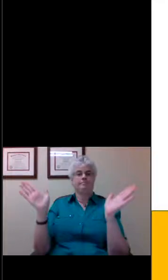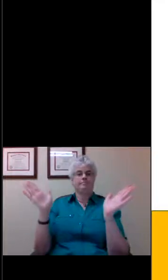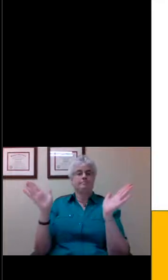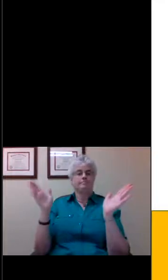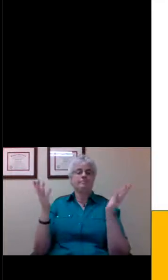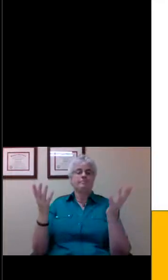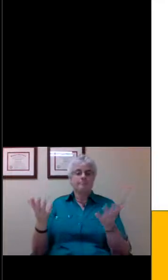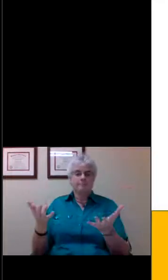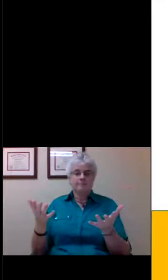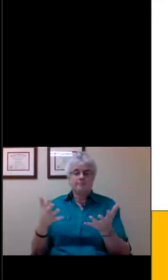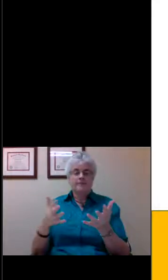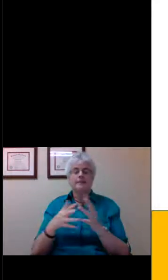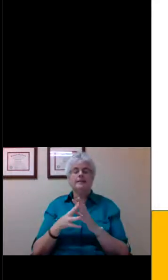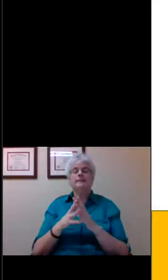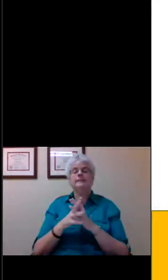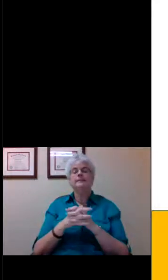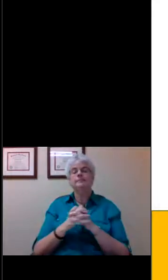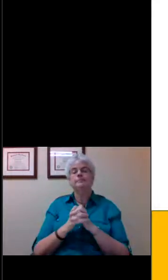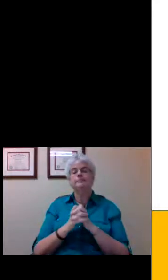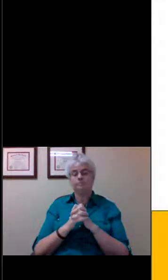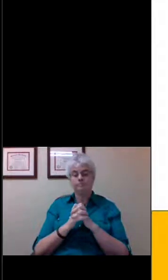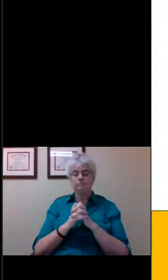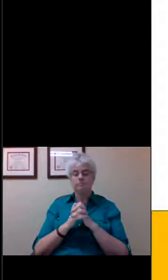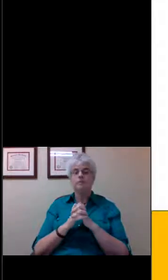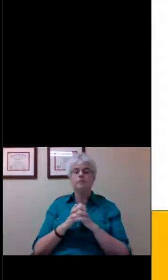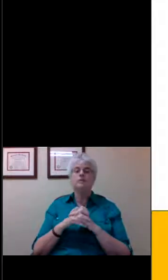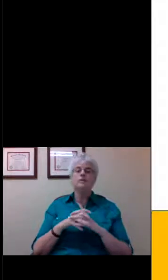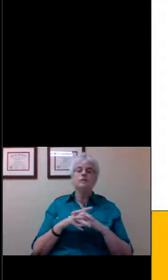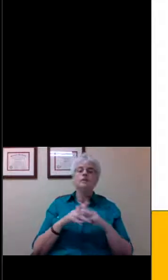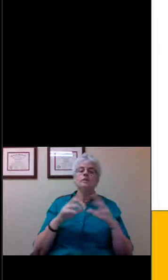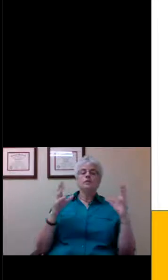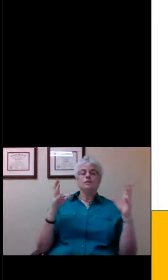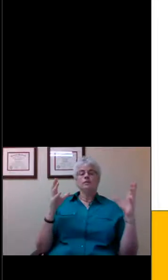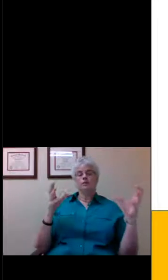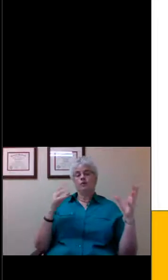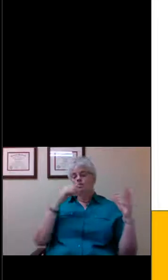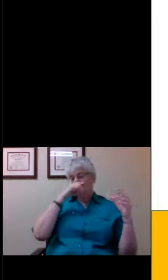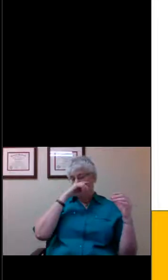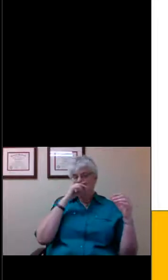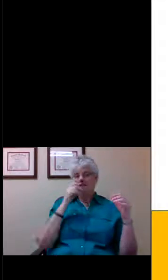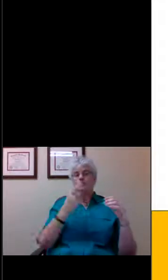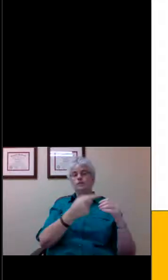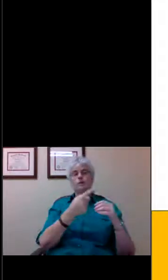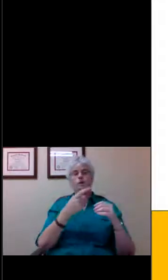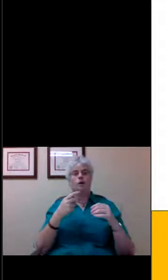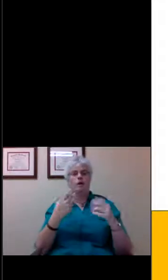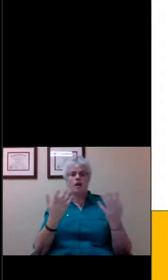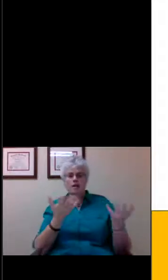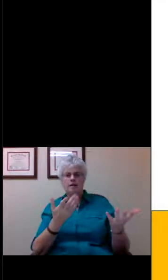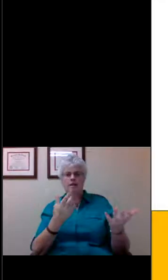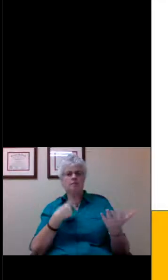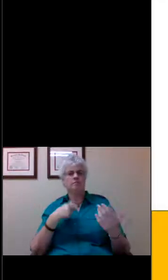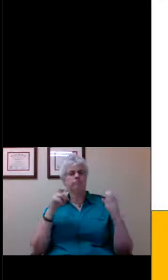isolated to the Indiana School for the Deaf, for deaf schools in general. Um, so I